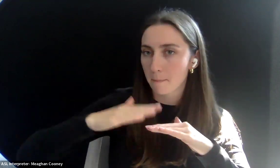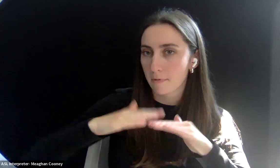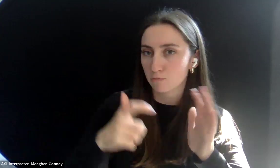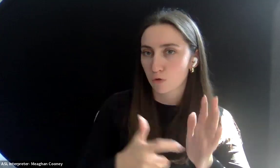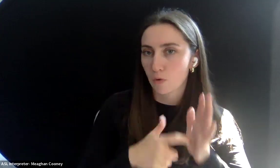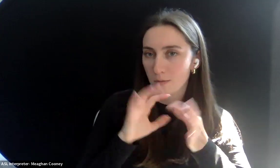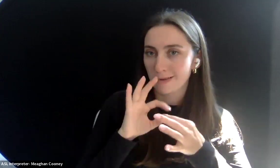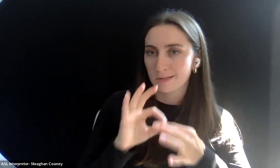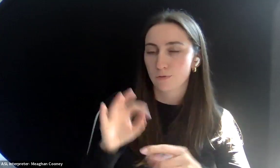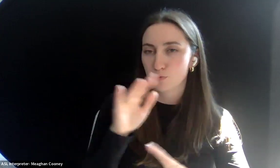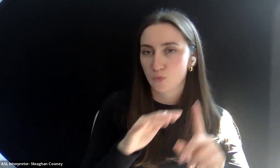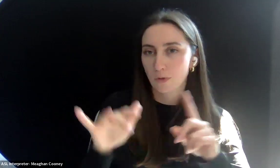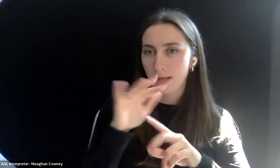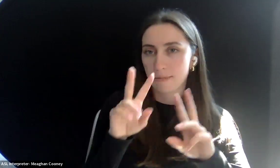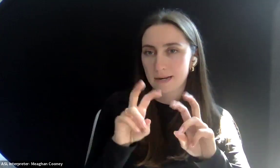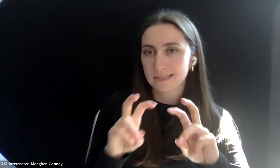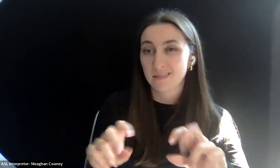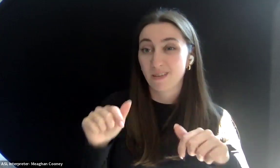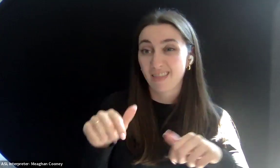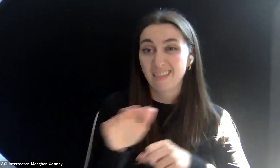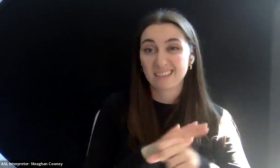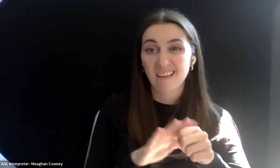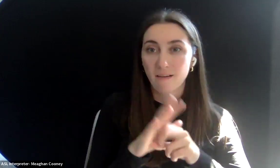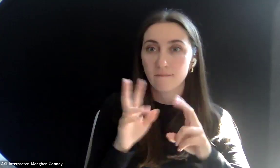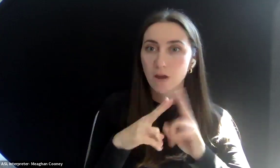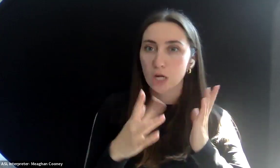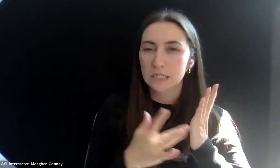I think this area tends to be highly technical and so far, as